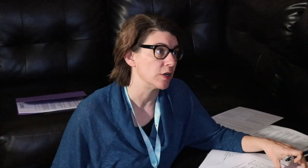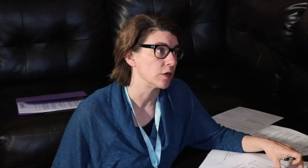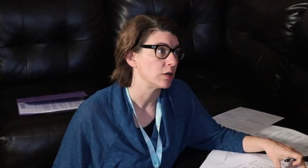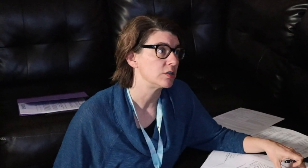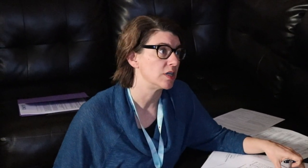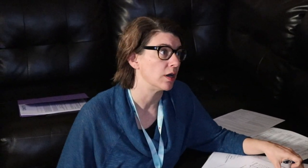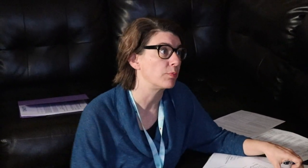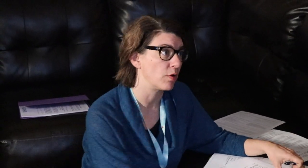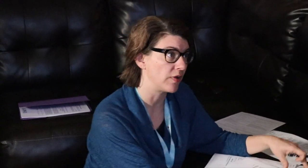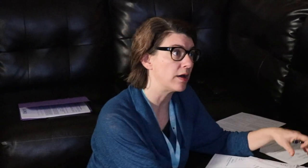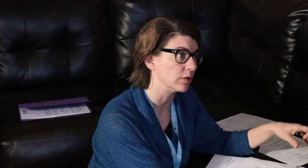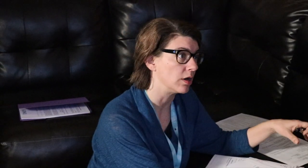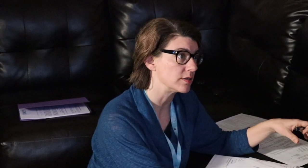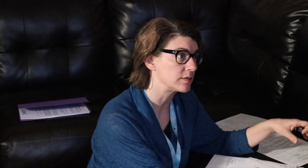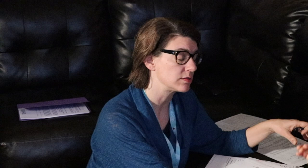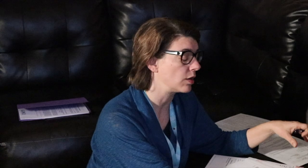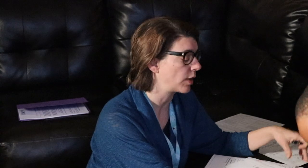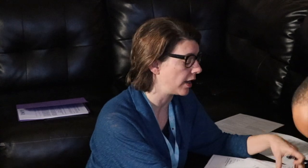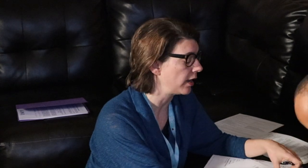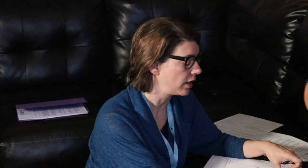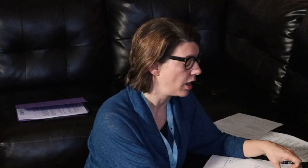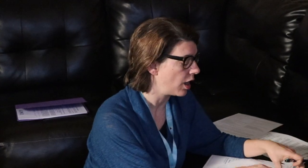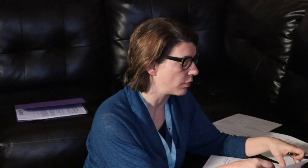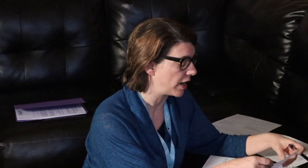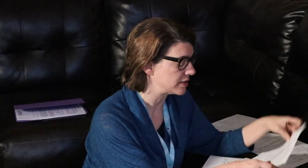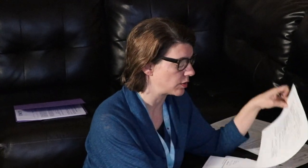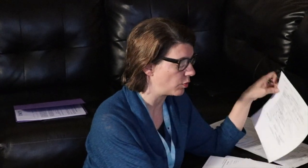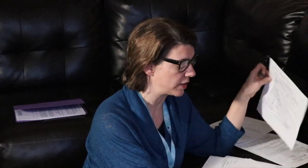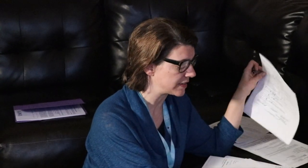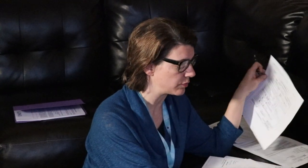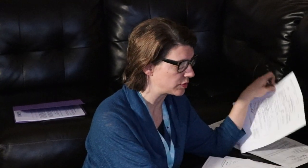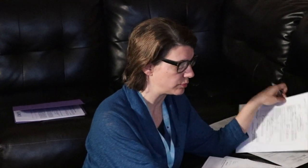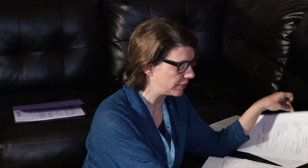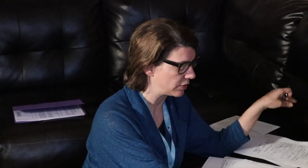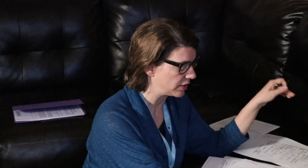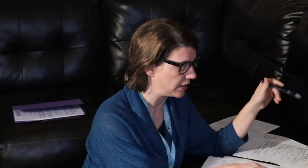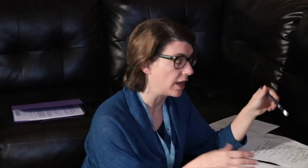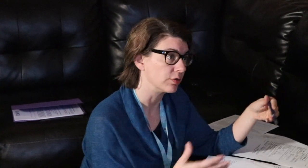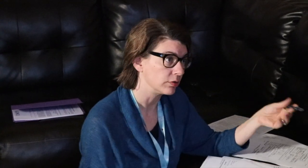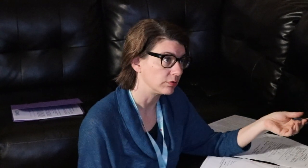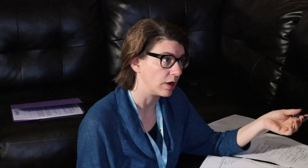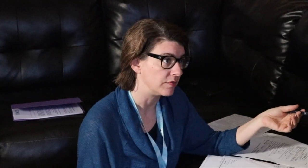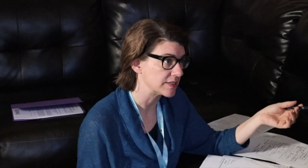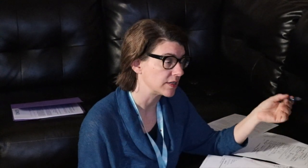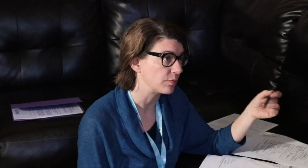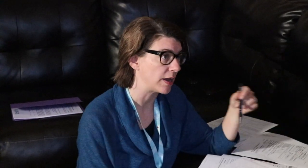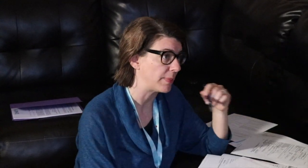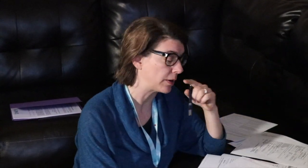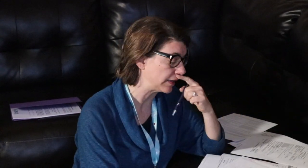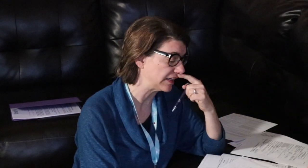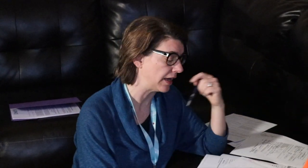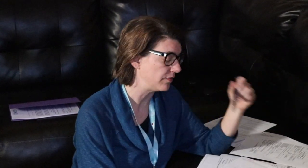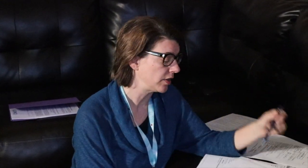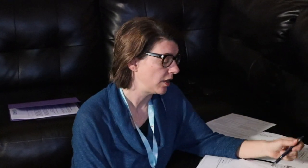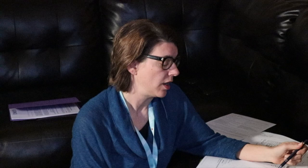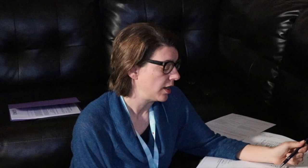profound loss, okay. All right so one side was better than the other. Obviously right better than the left.